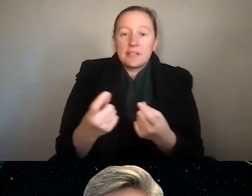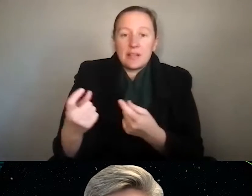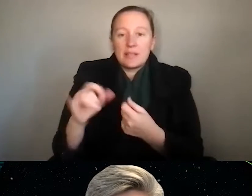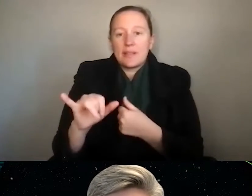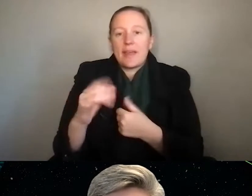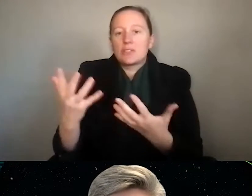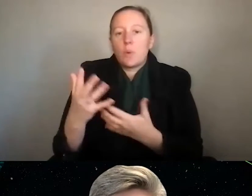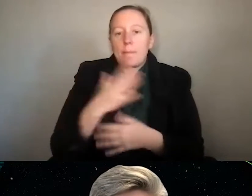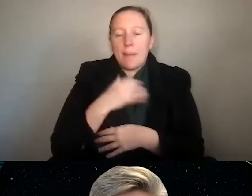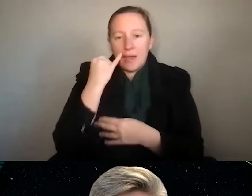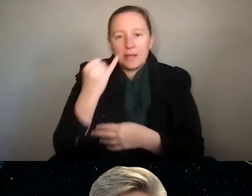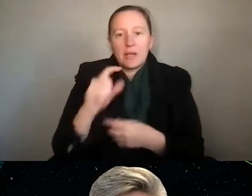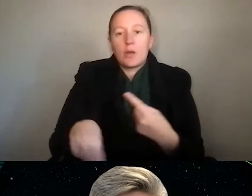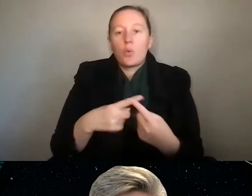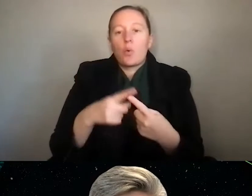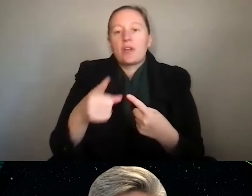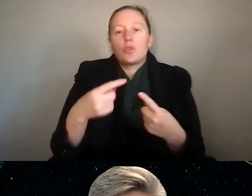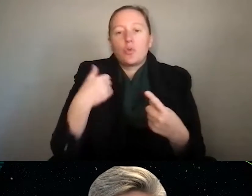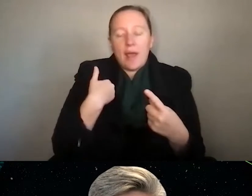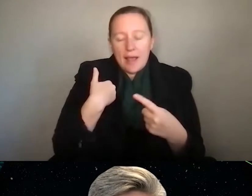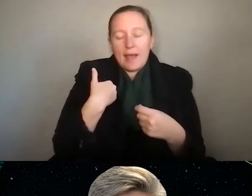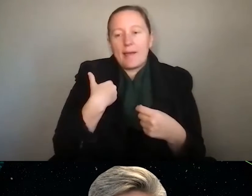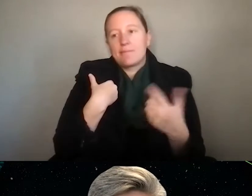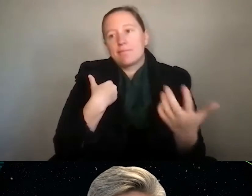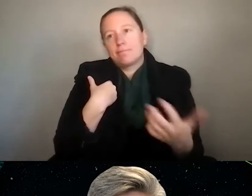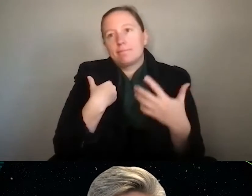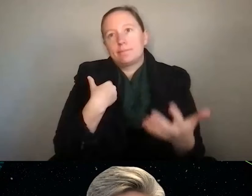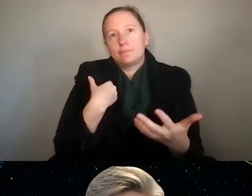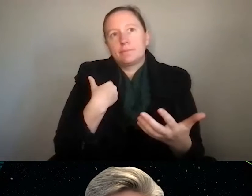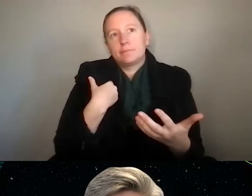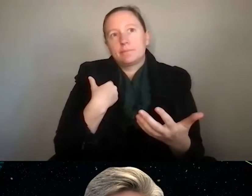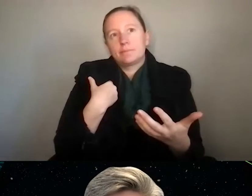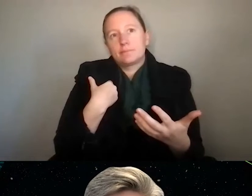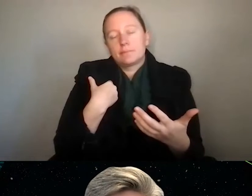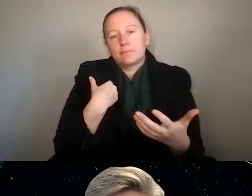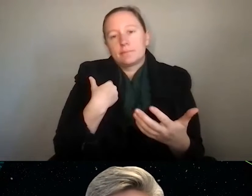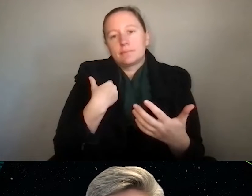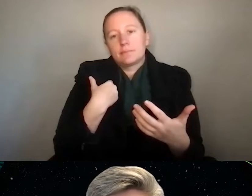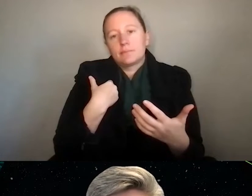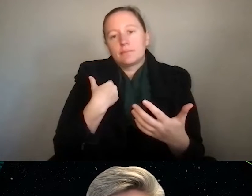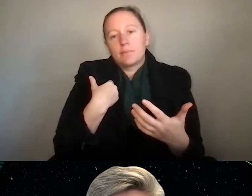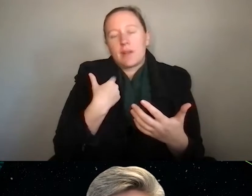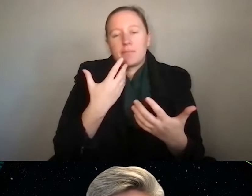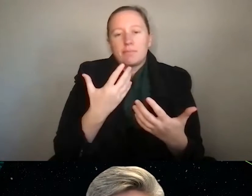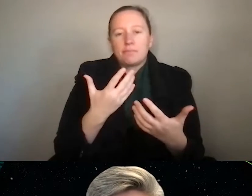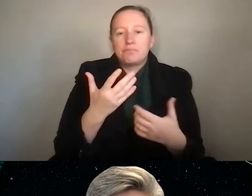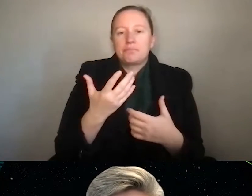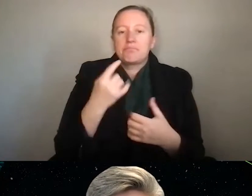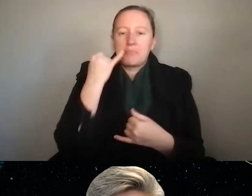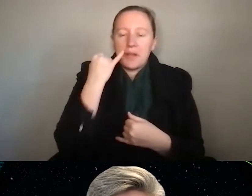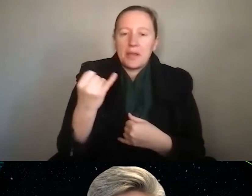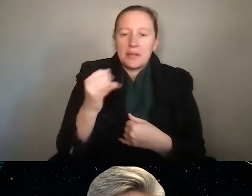Once you have an approximation of this may be fit,